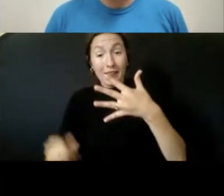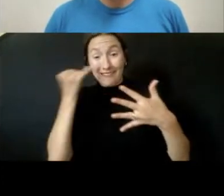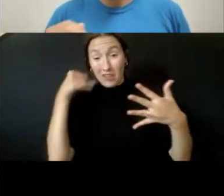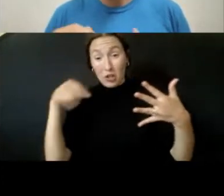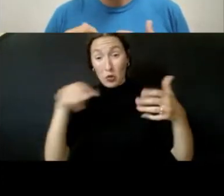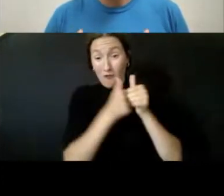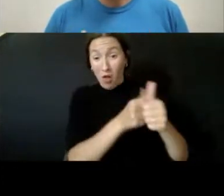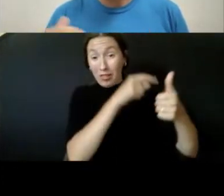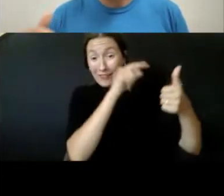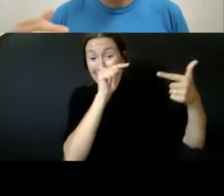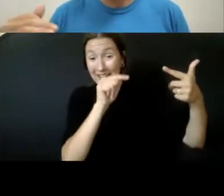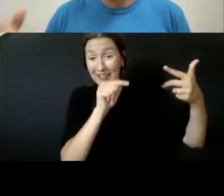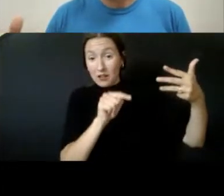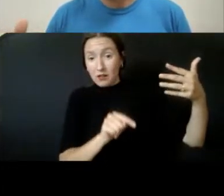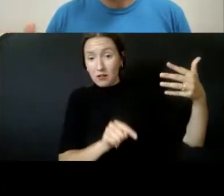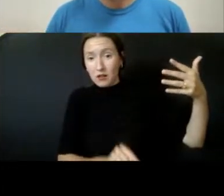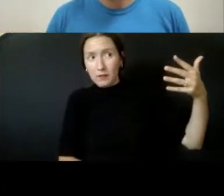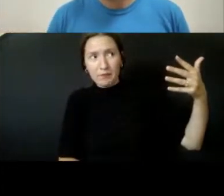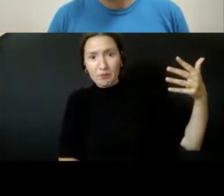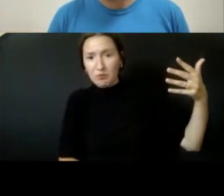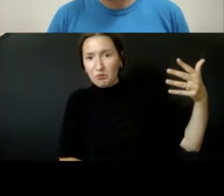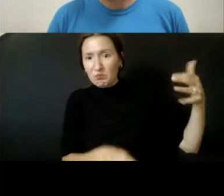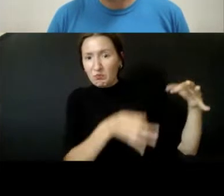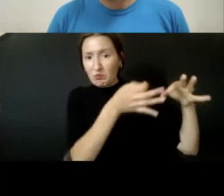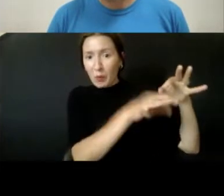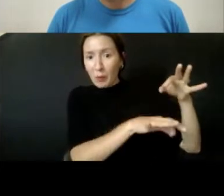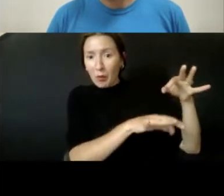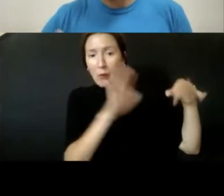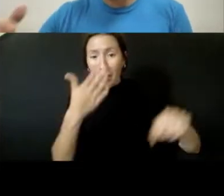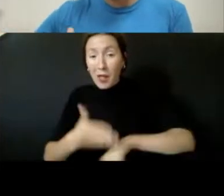don't have to do a whole lot more we just have to do a little bit right now and then continue to